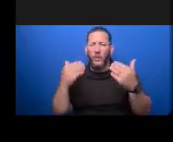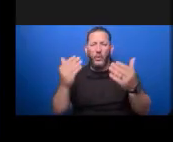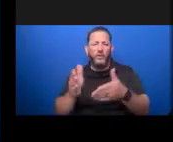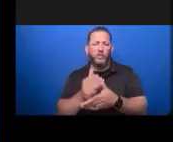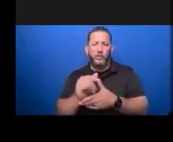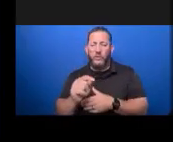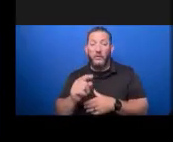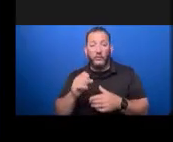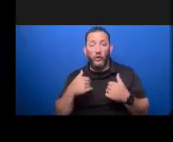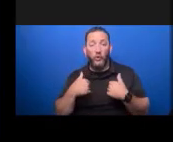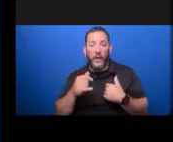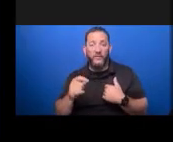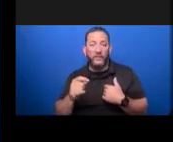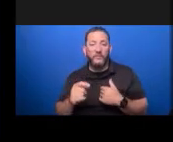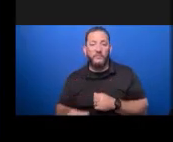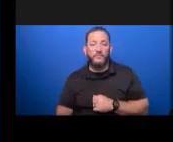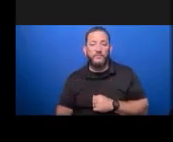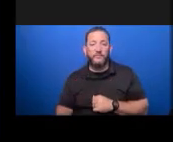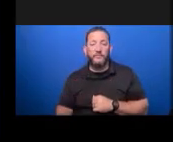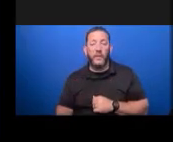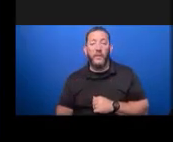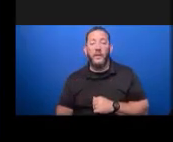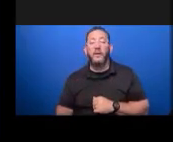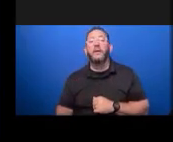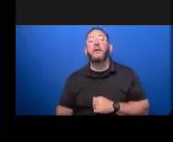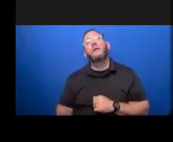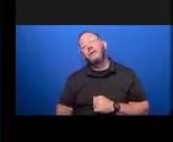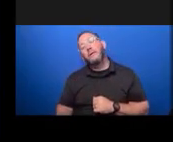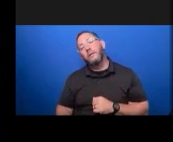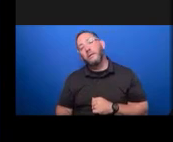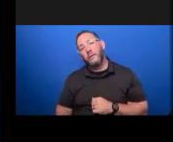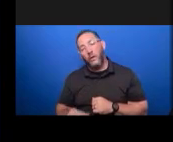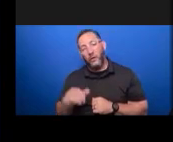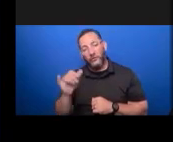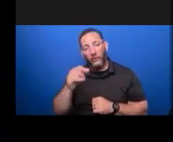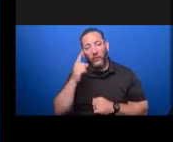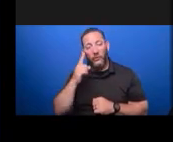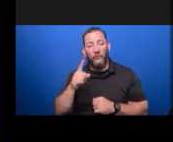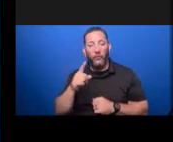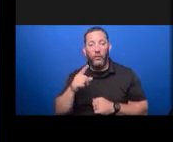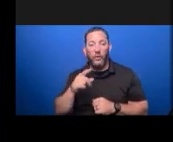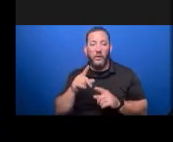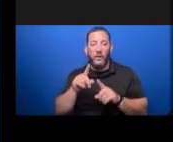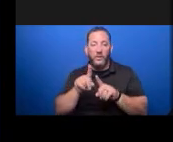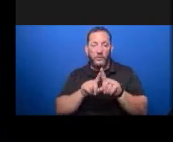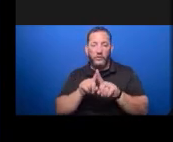have it, and then also this is on the Star website, a detailed